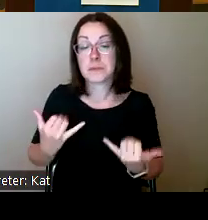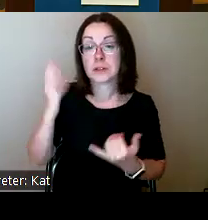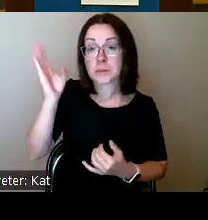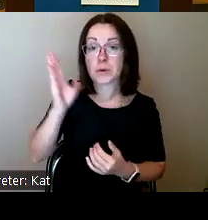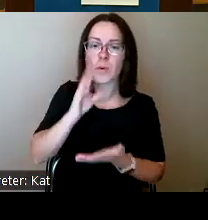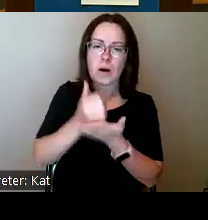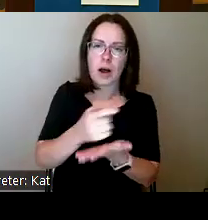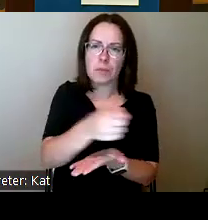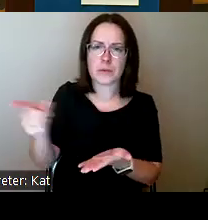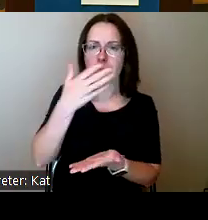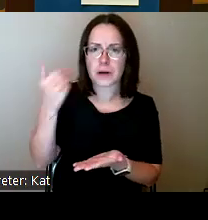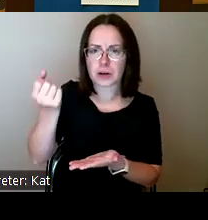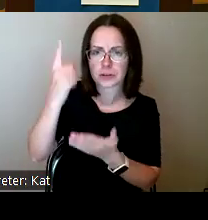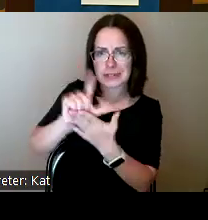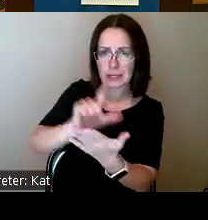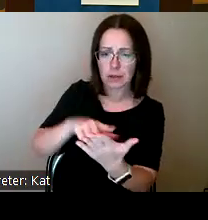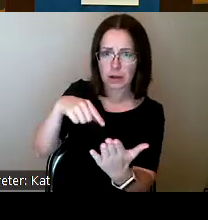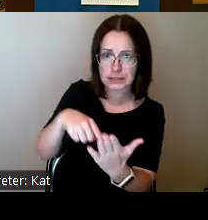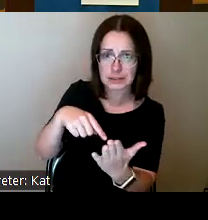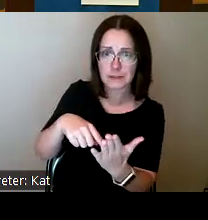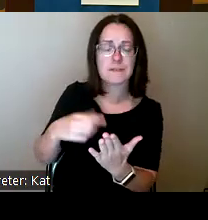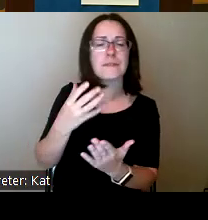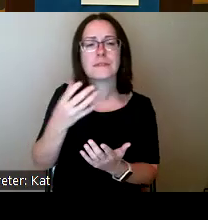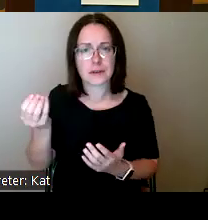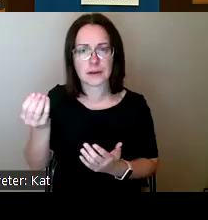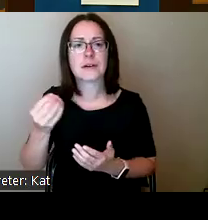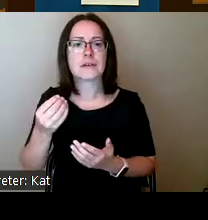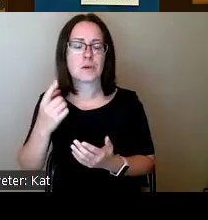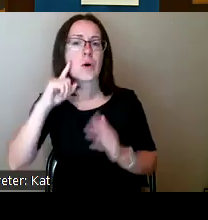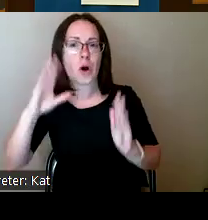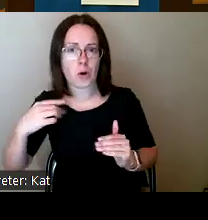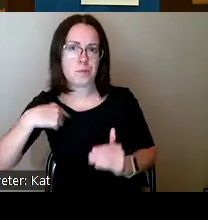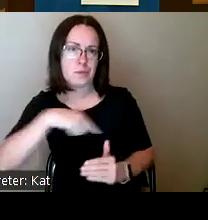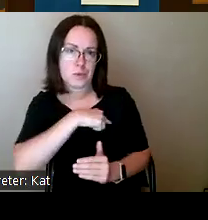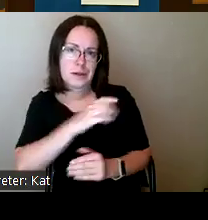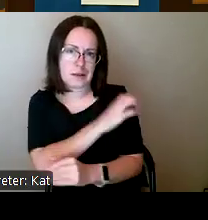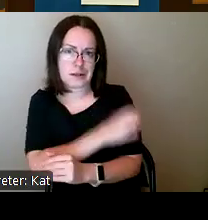itself, but as clinicians, we hope that arm you with resources to help you better educate your